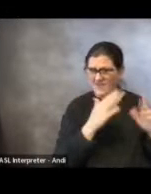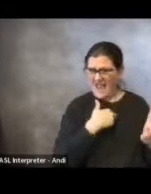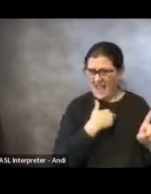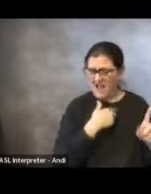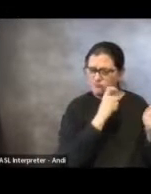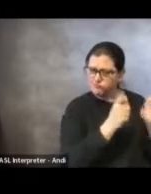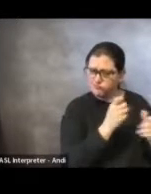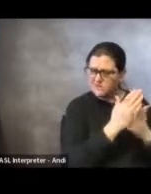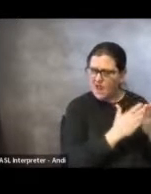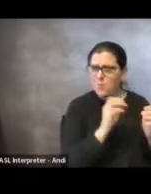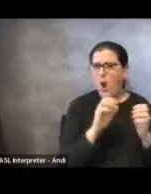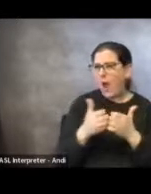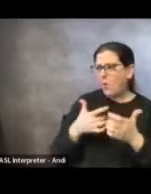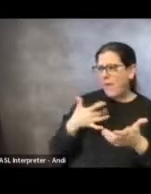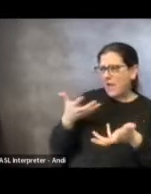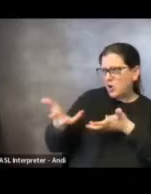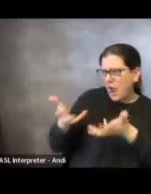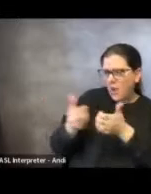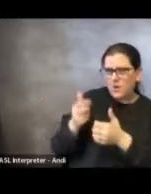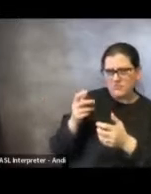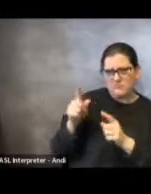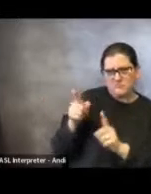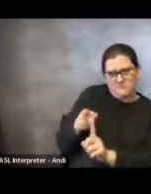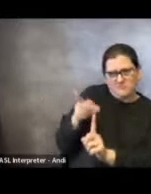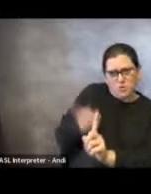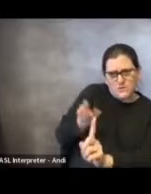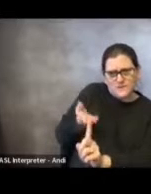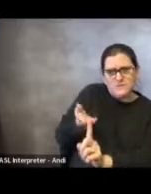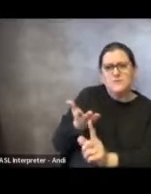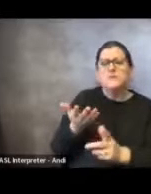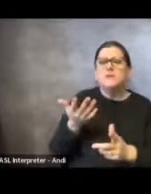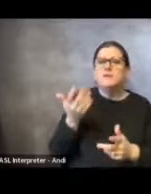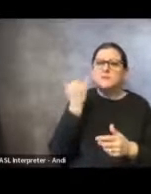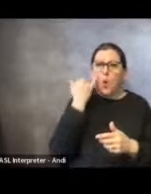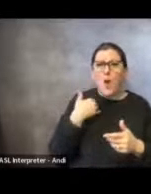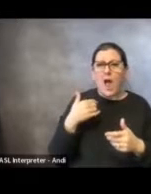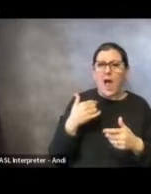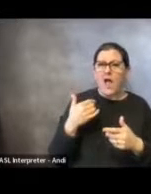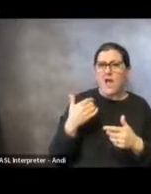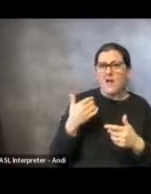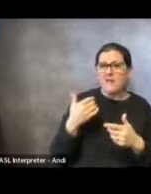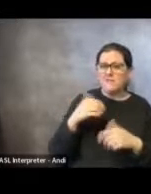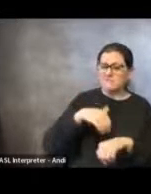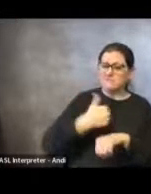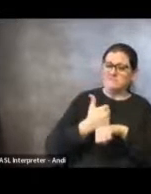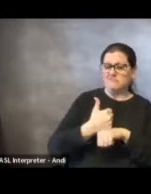an individual and the modifying you know, if you have an existing, let's say, behavioral health modality, you know, that you're using with an individual,